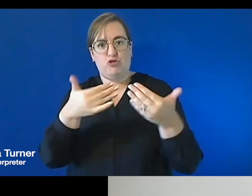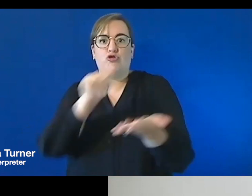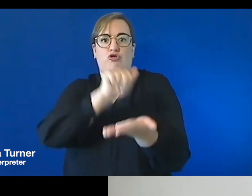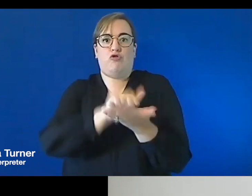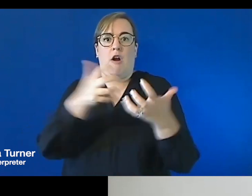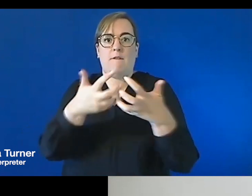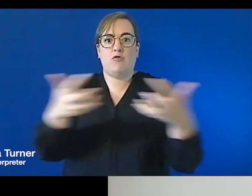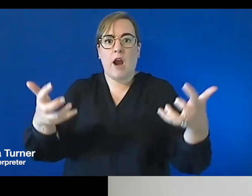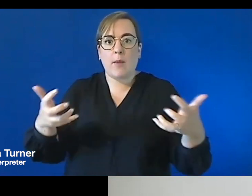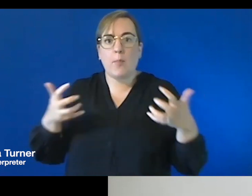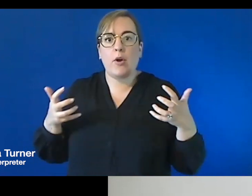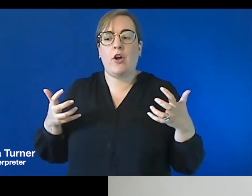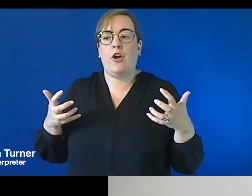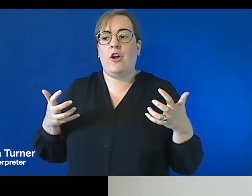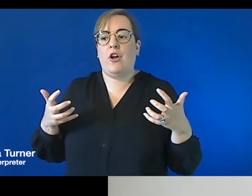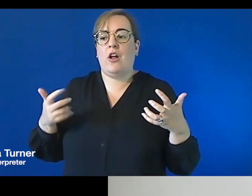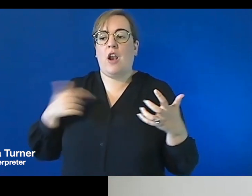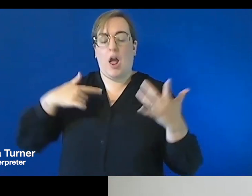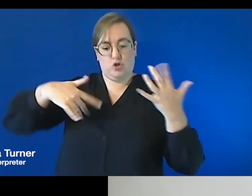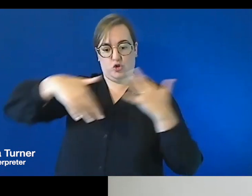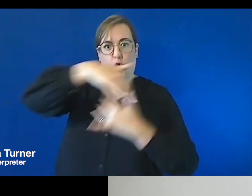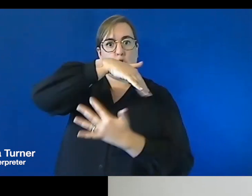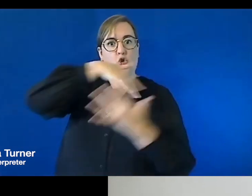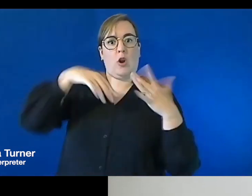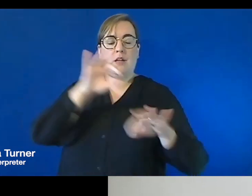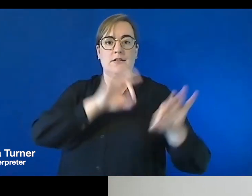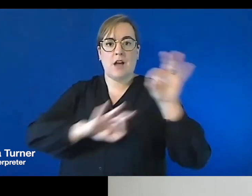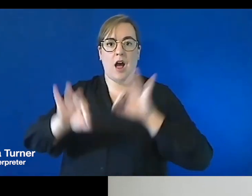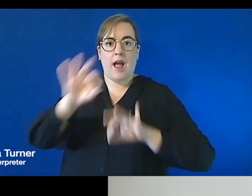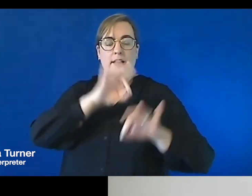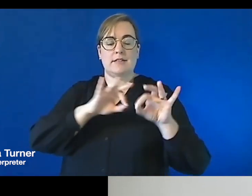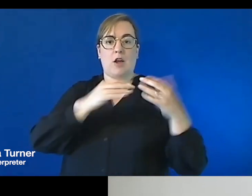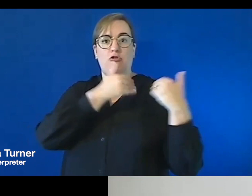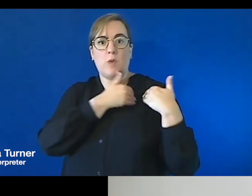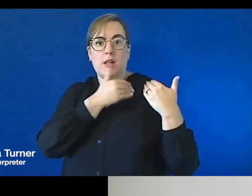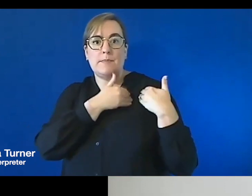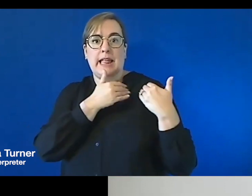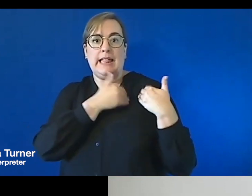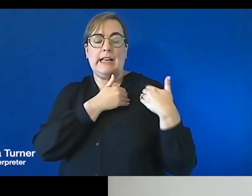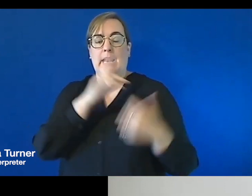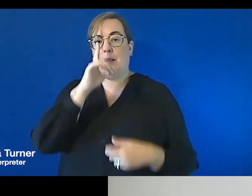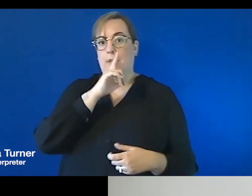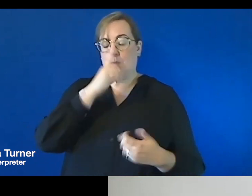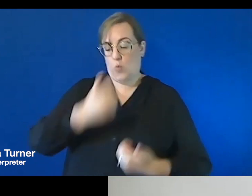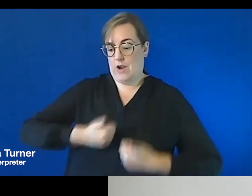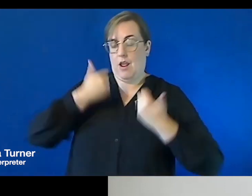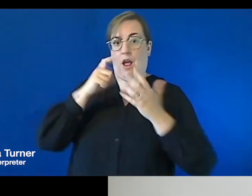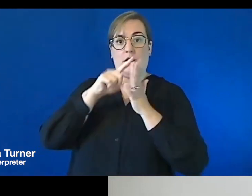put social scientists, social responsibility people in our department and we actually introduce